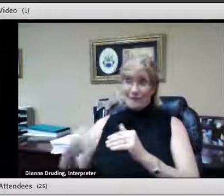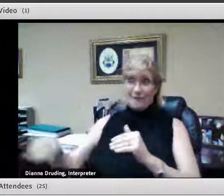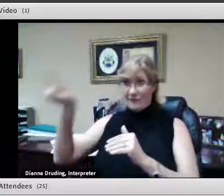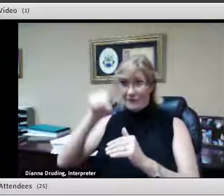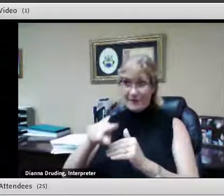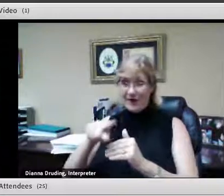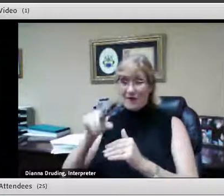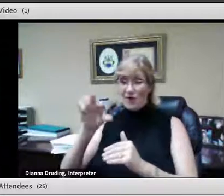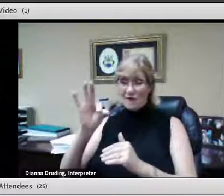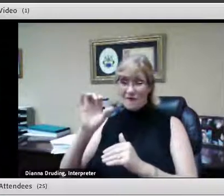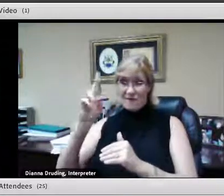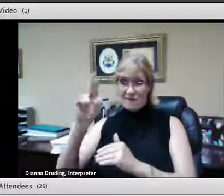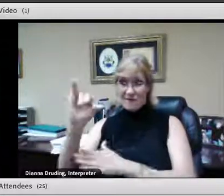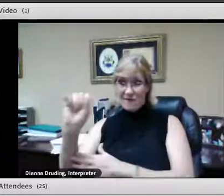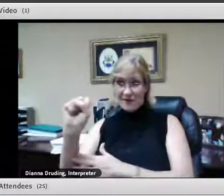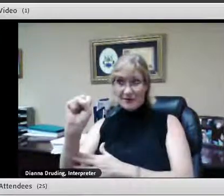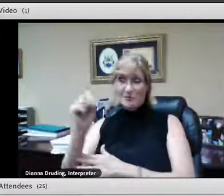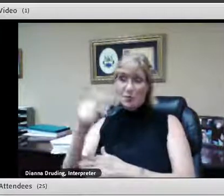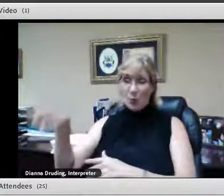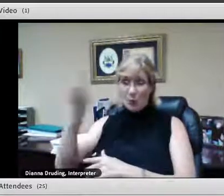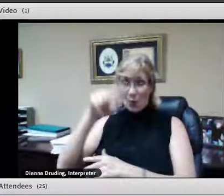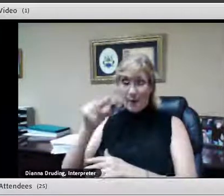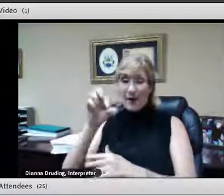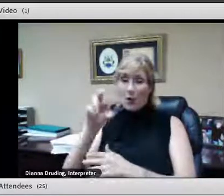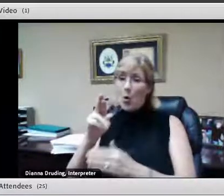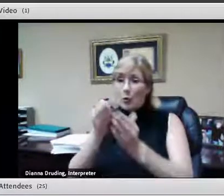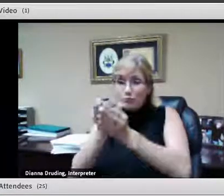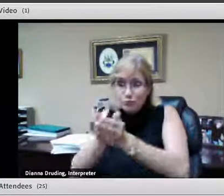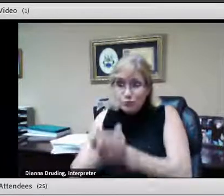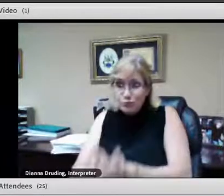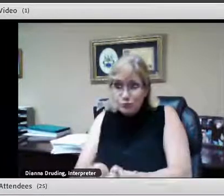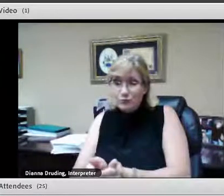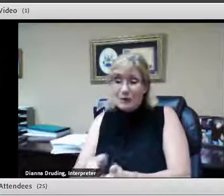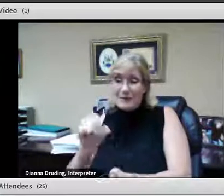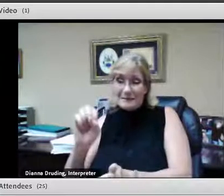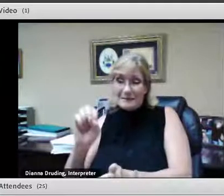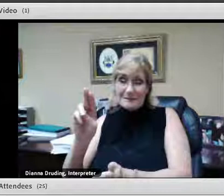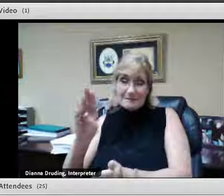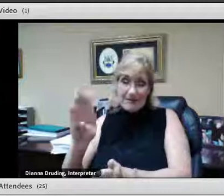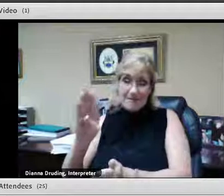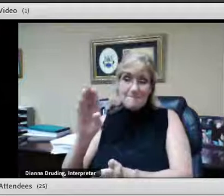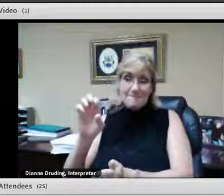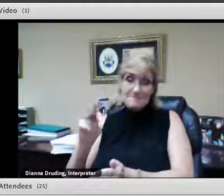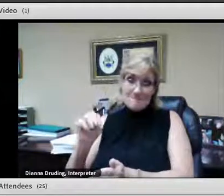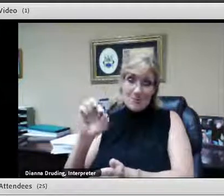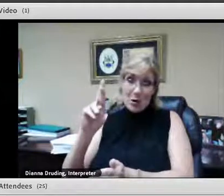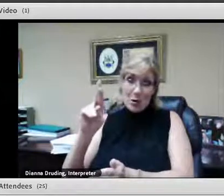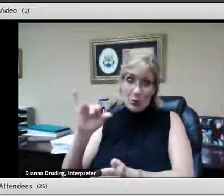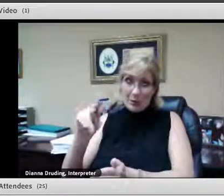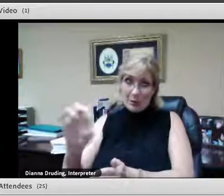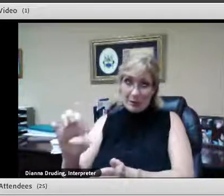And so, then they would all have 10 to 15 minutes to quickly build their interpretation of a Ferris wheel.